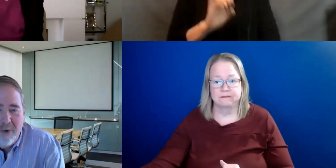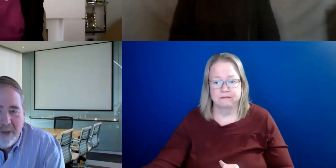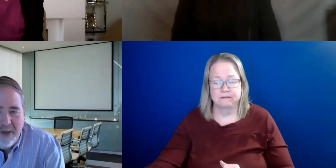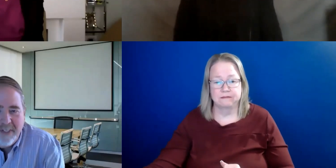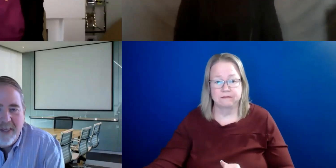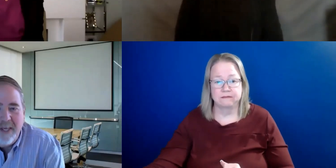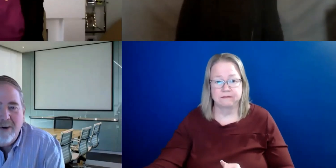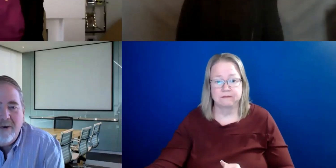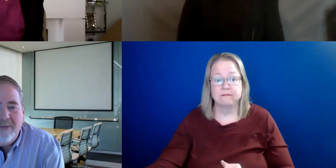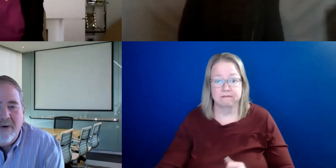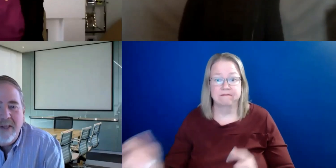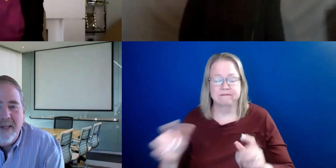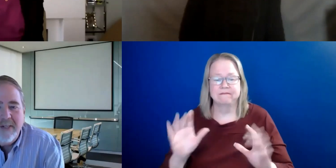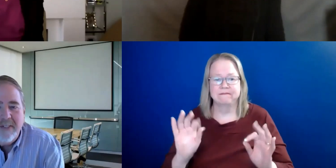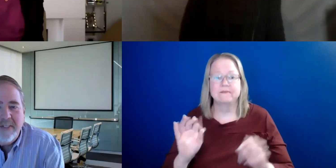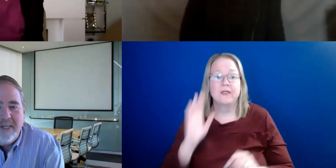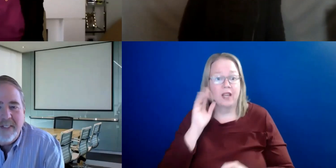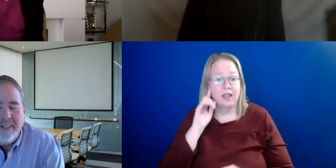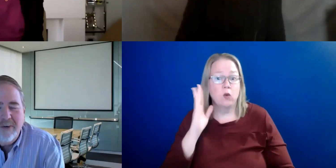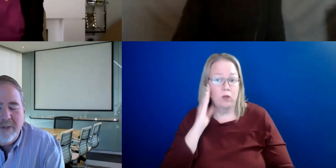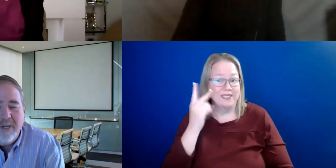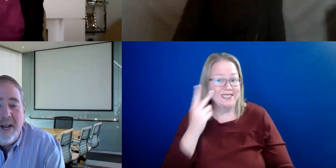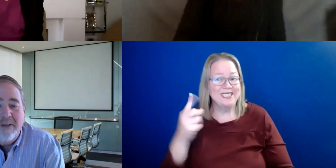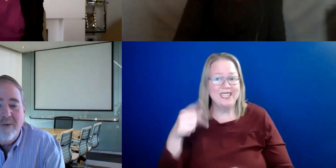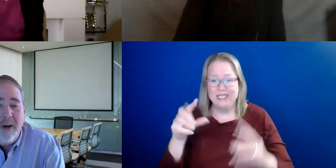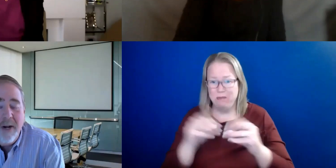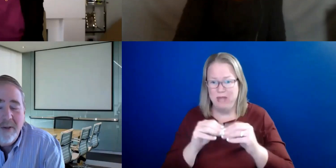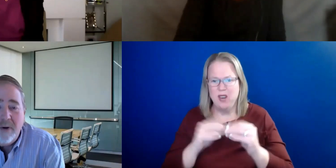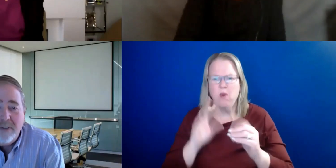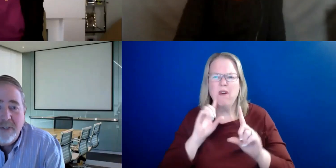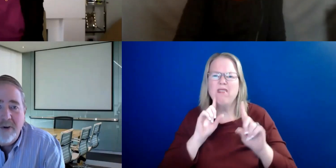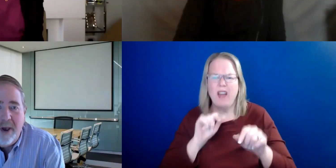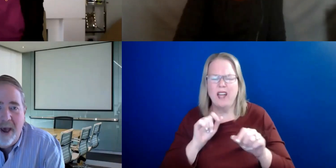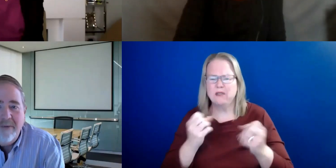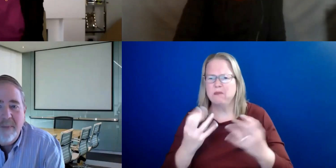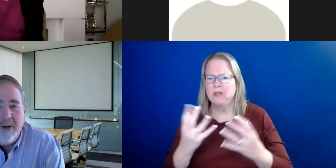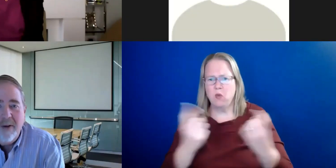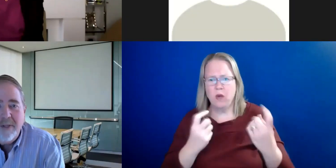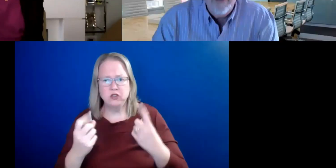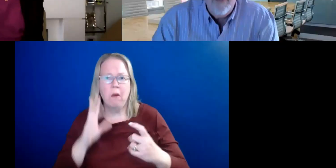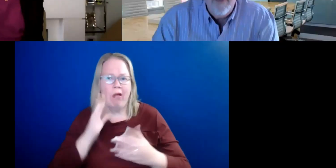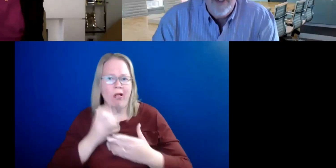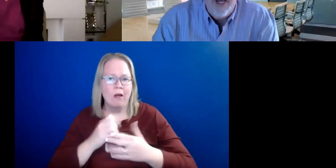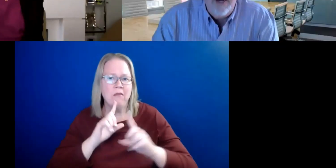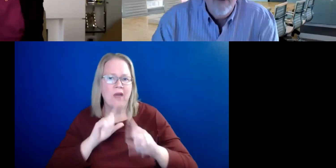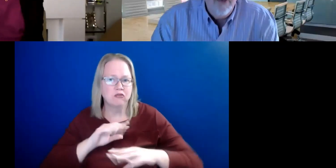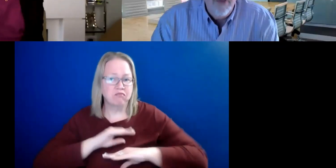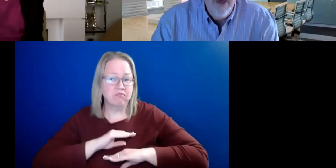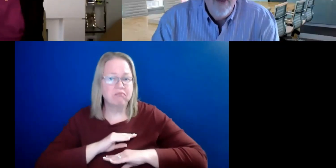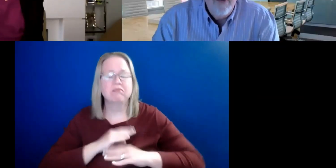us. I think you will find this session will answer many of the questions that 12:17:04 you have. We been getting questions through the